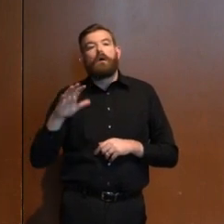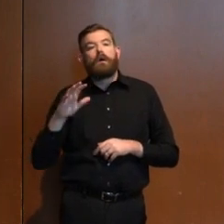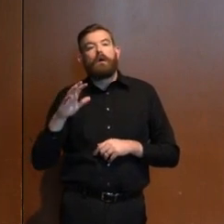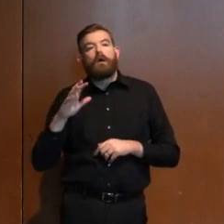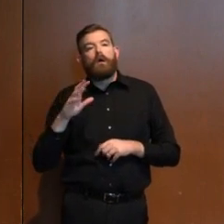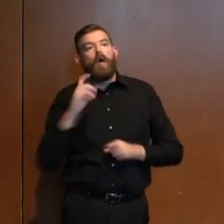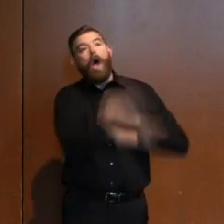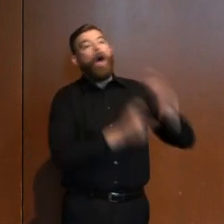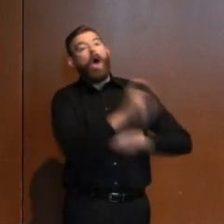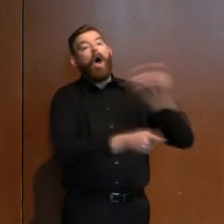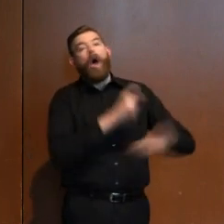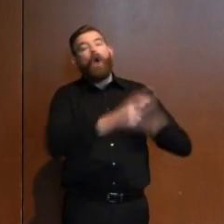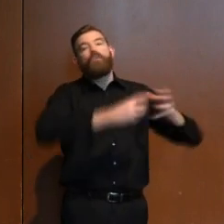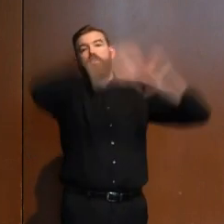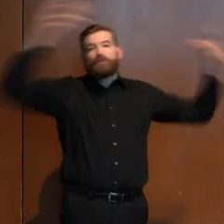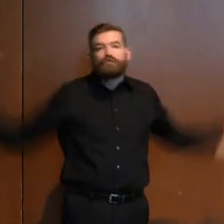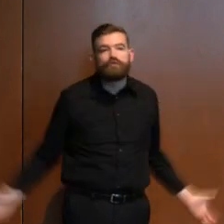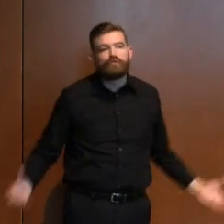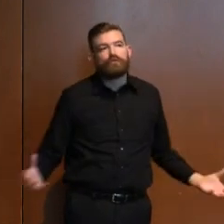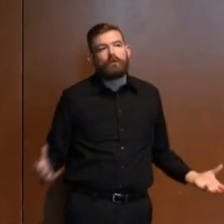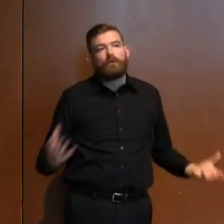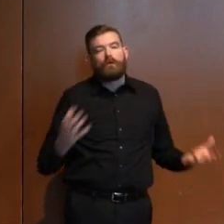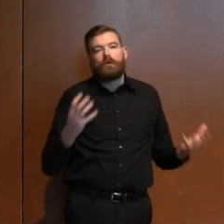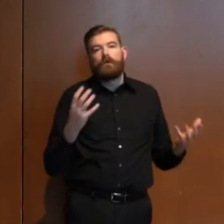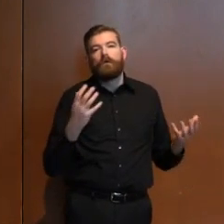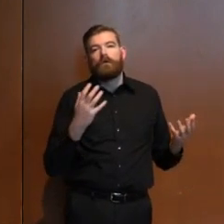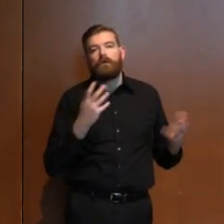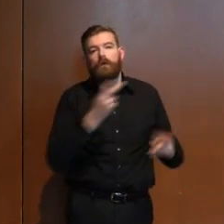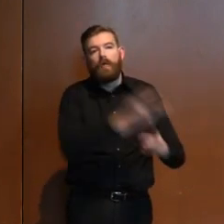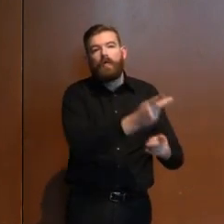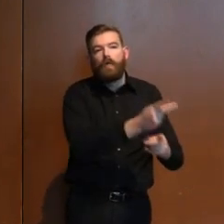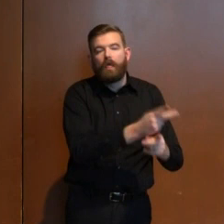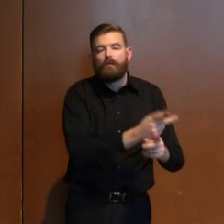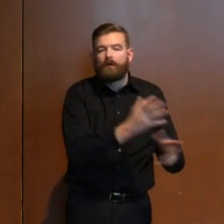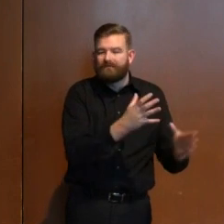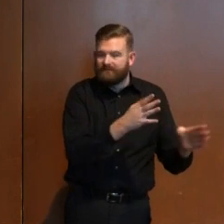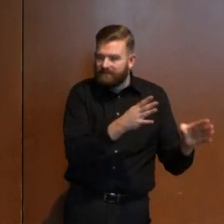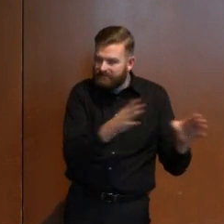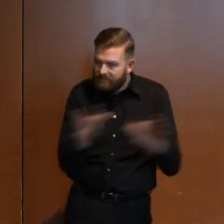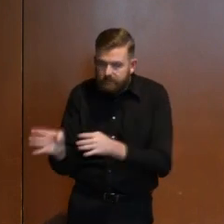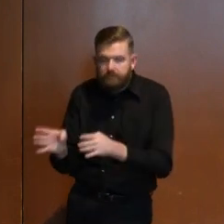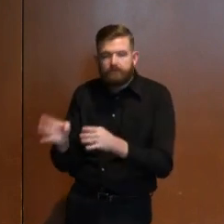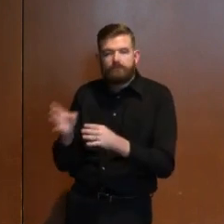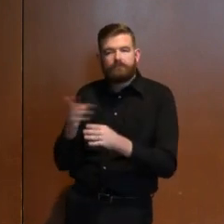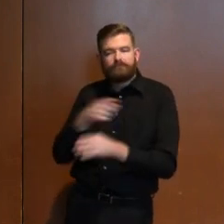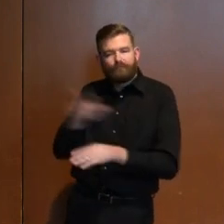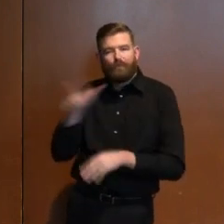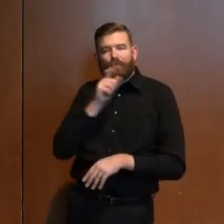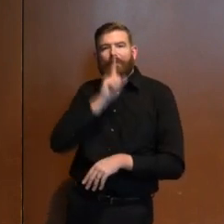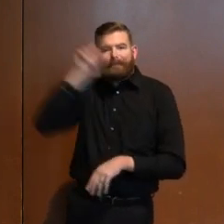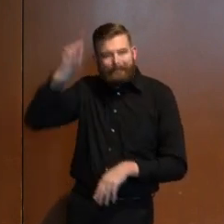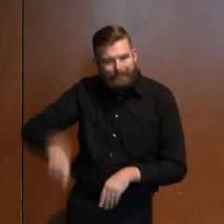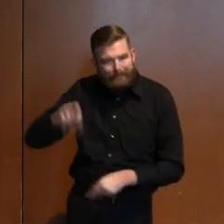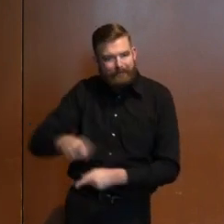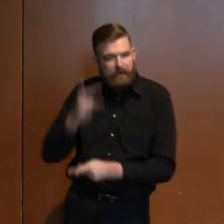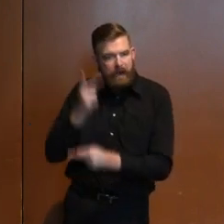AGGRESSIVELY AND YOU WOULD NOT BE FORGOING SUPPLIES OR WORKERS INTO THE TESTING SIDE THAT WE NEED AND THE CARE SIDE I HOPE THAT HELPED.